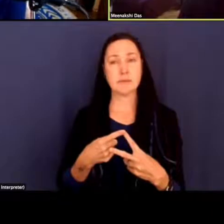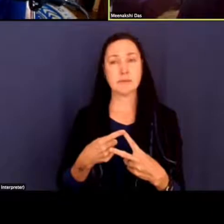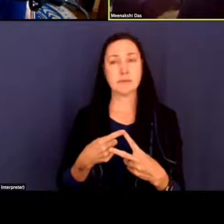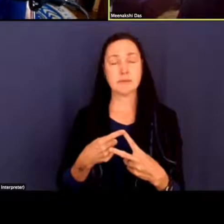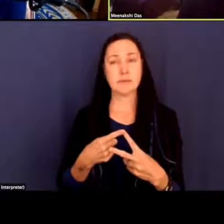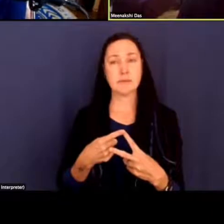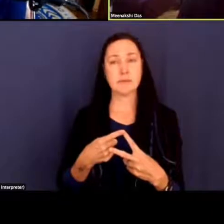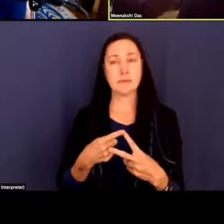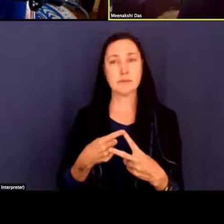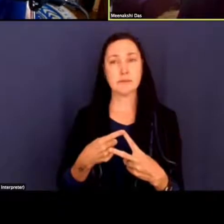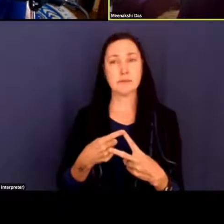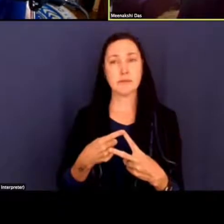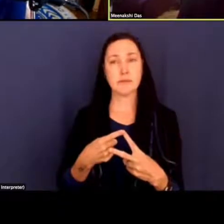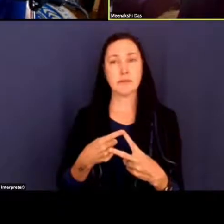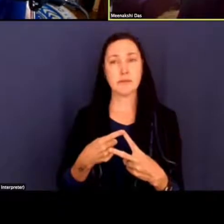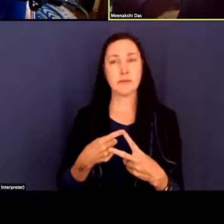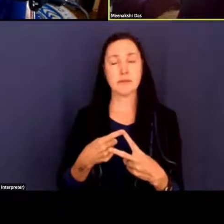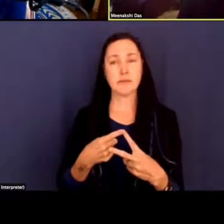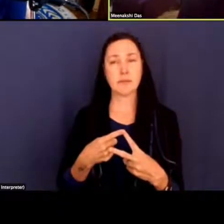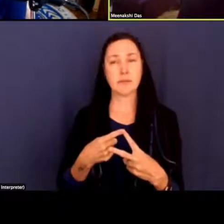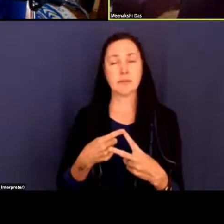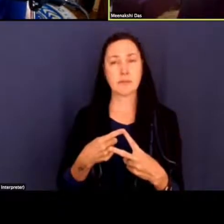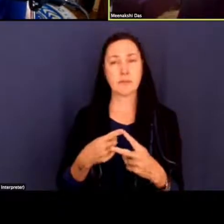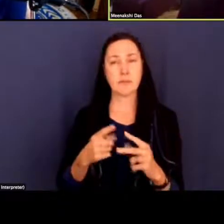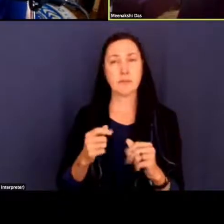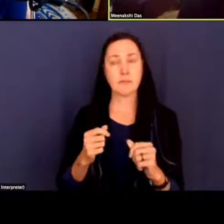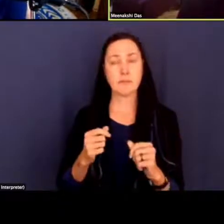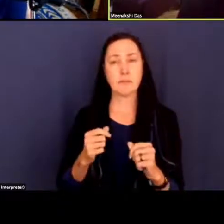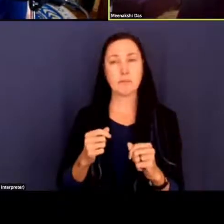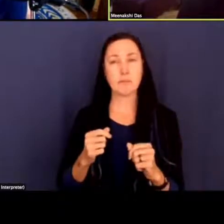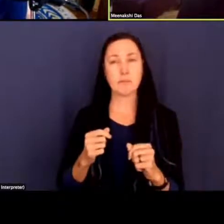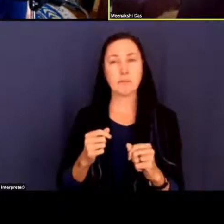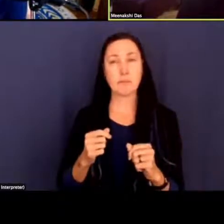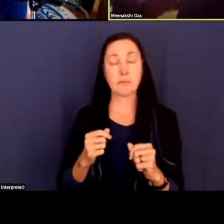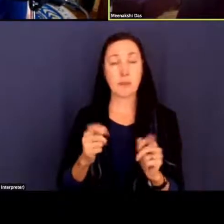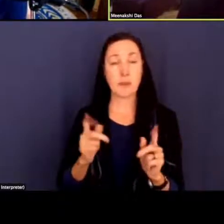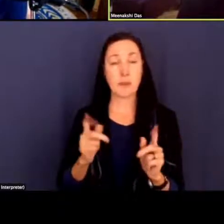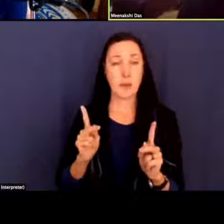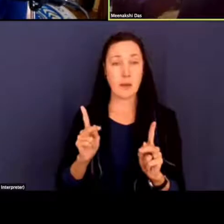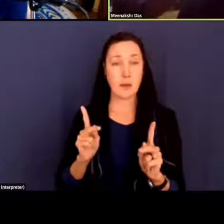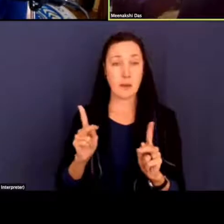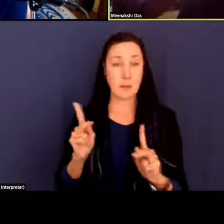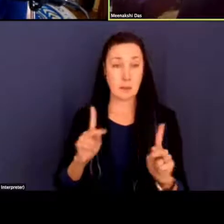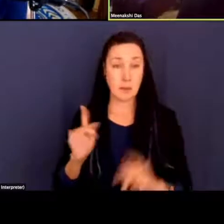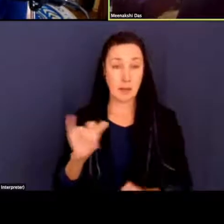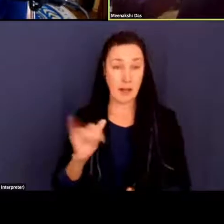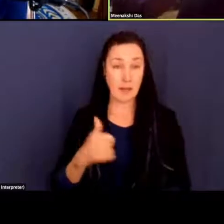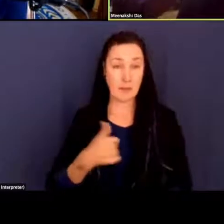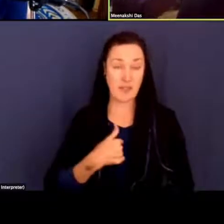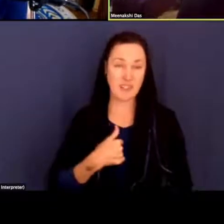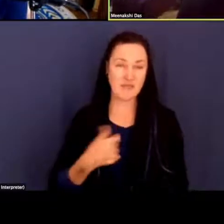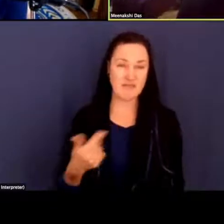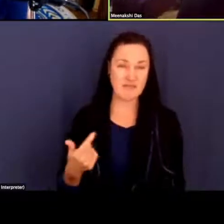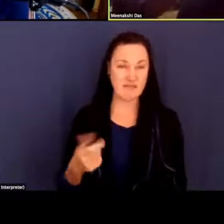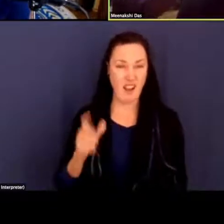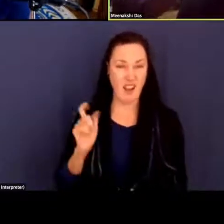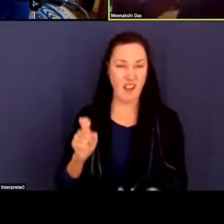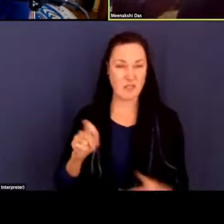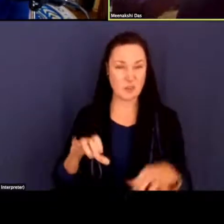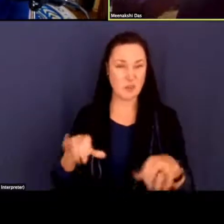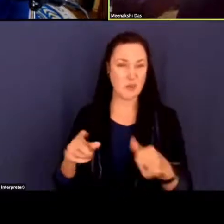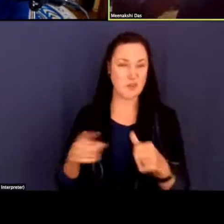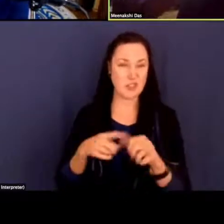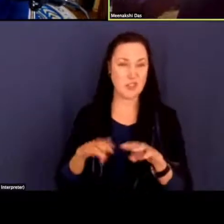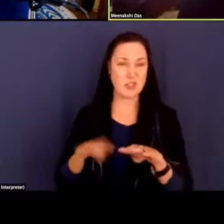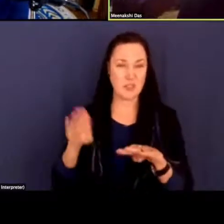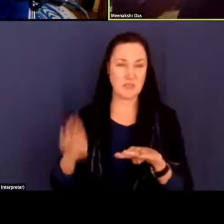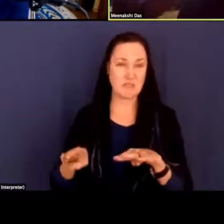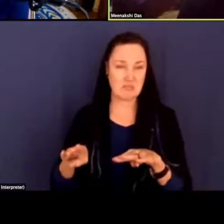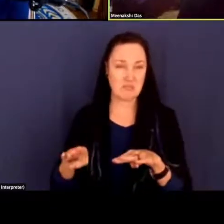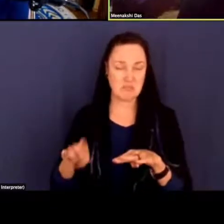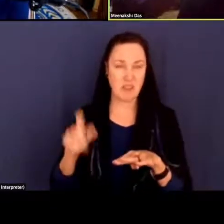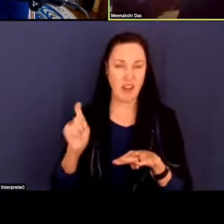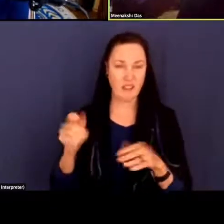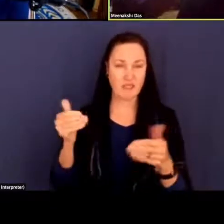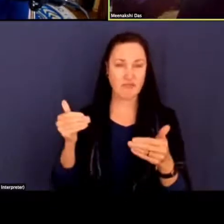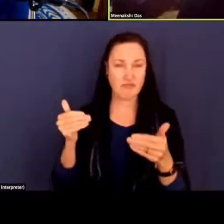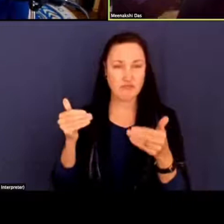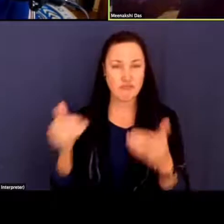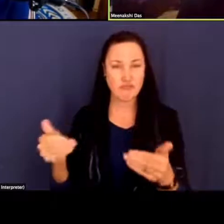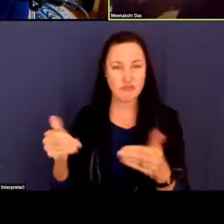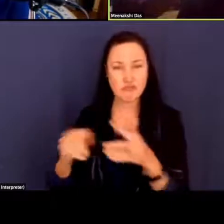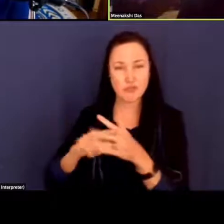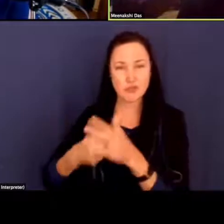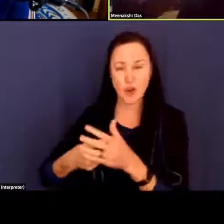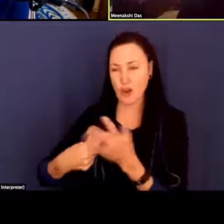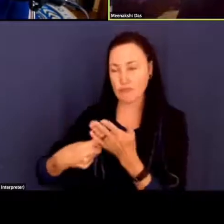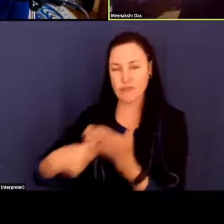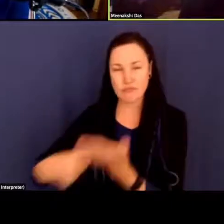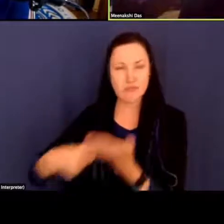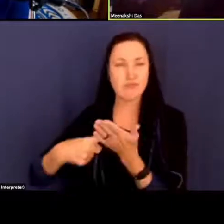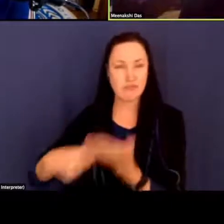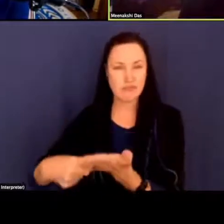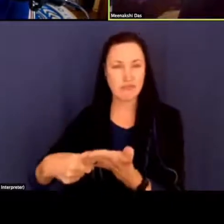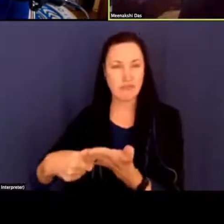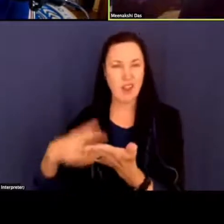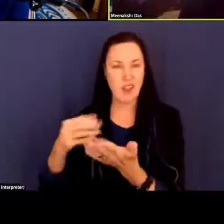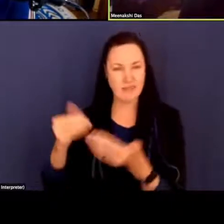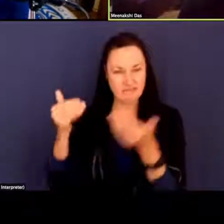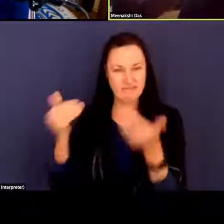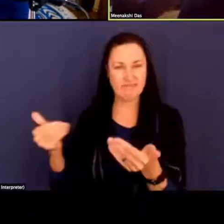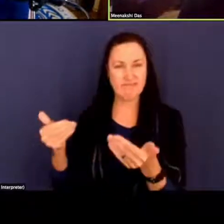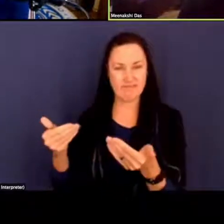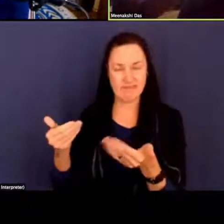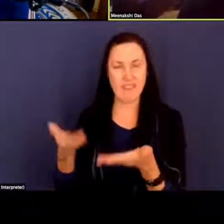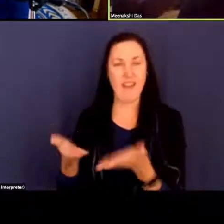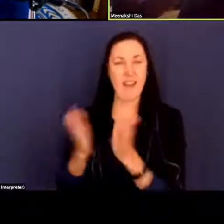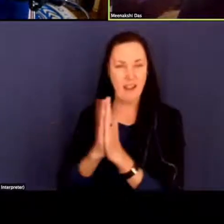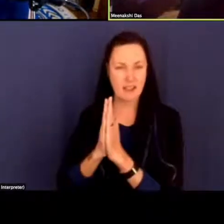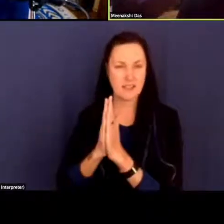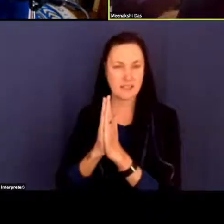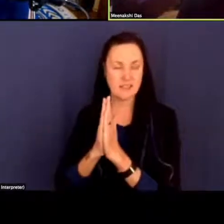it's like me who always has to take the first step to ask for accommodations.